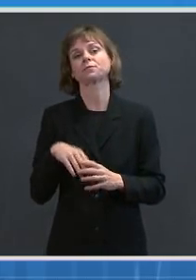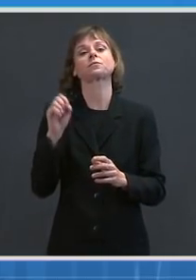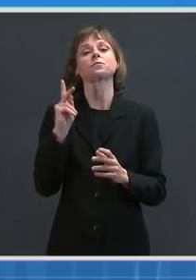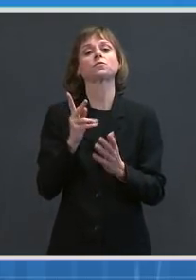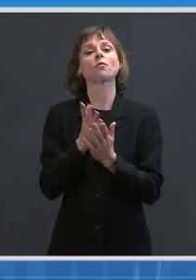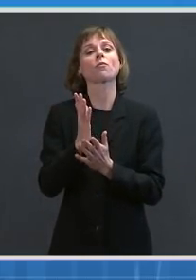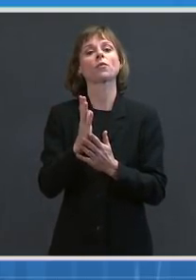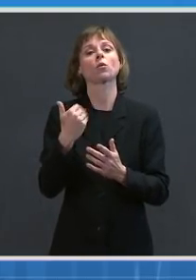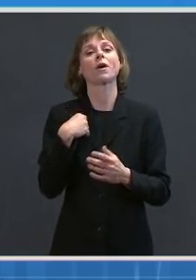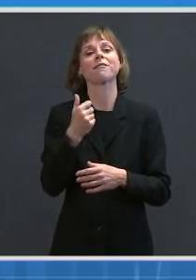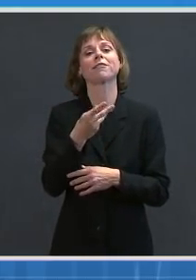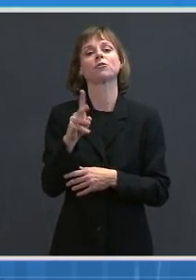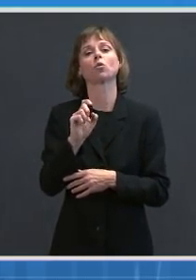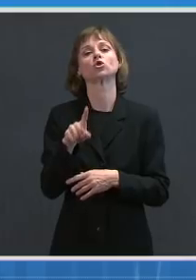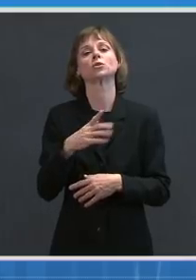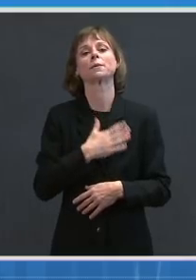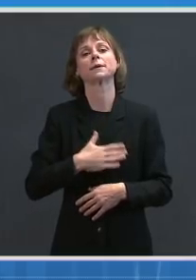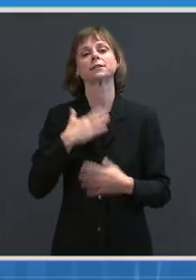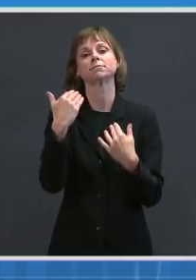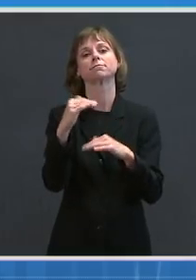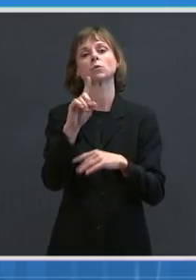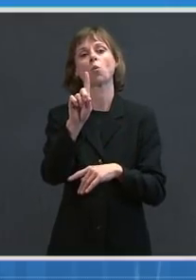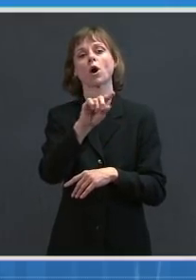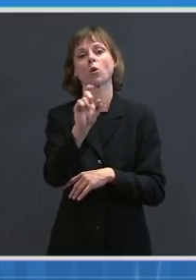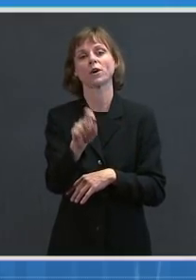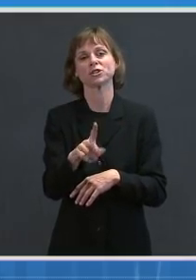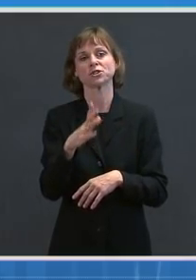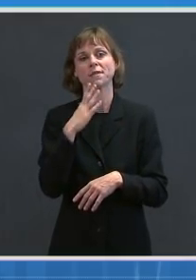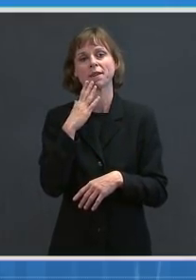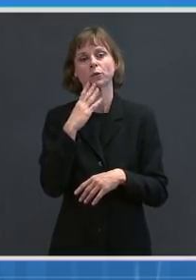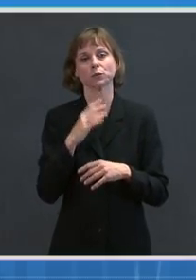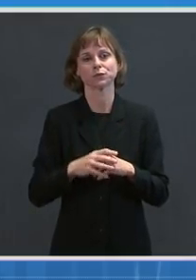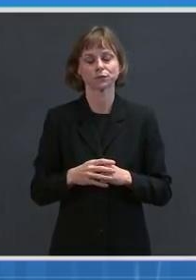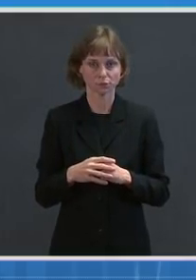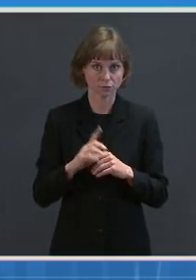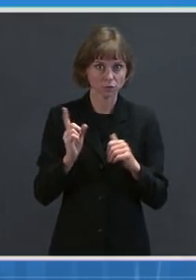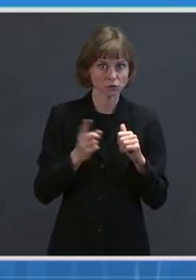And please keep your questions to one question. My first one will go to Morgan Chalfant at The Hill.